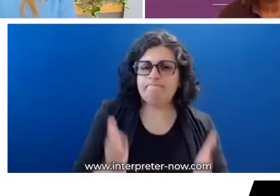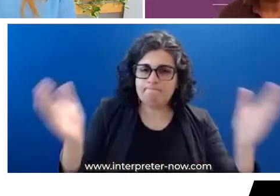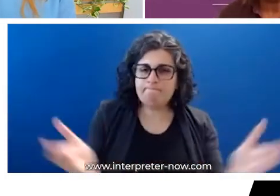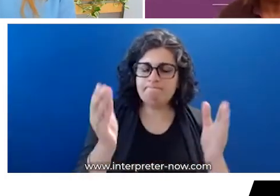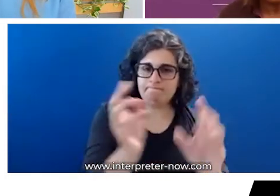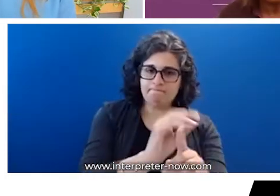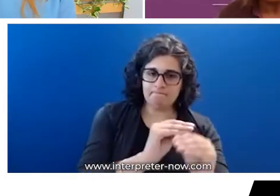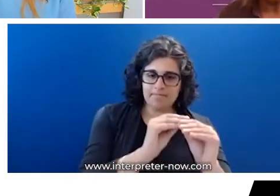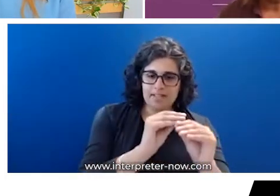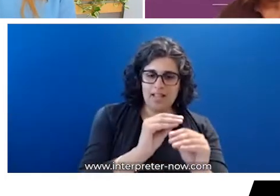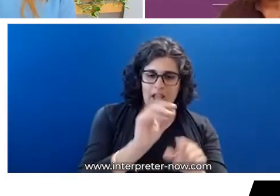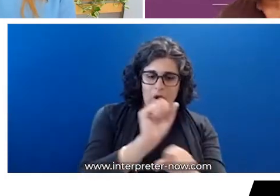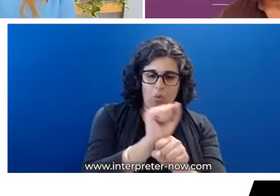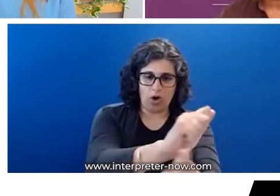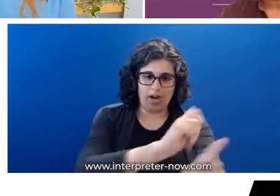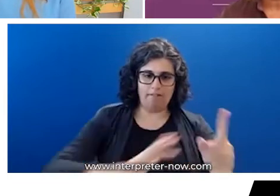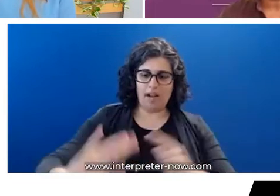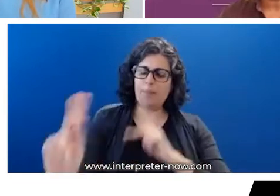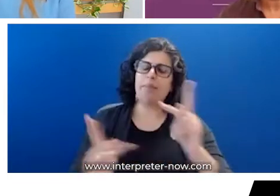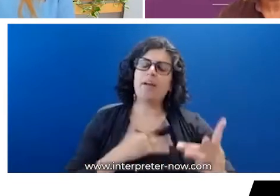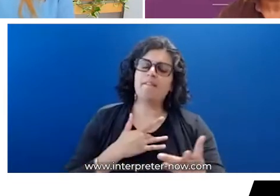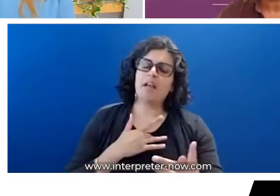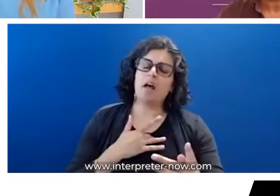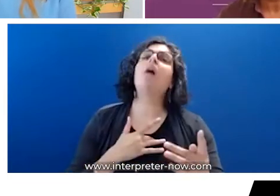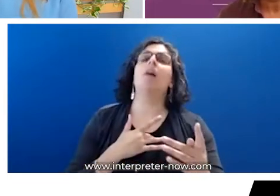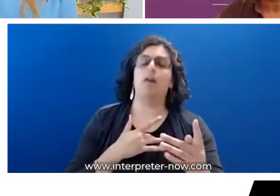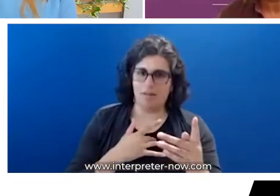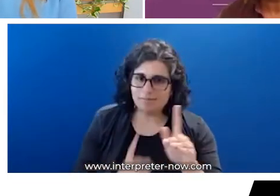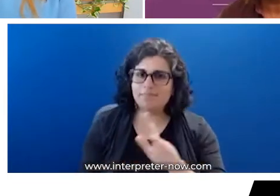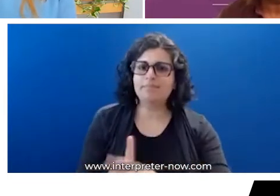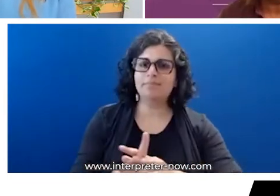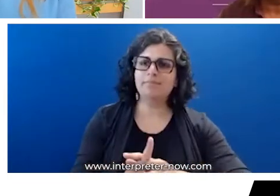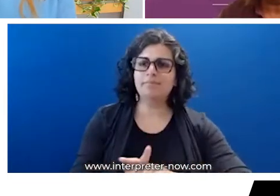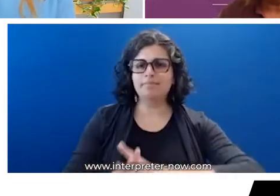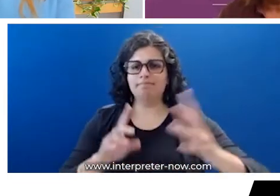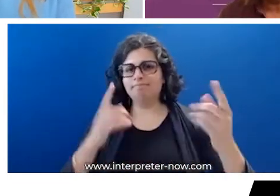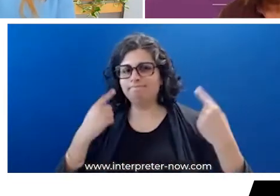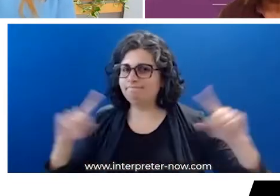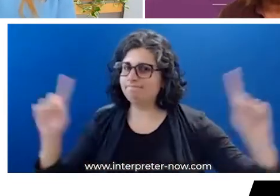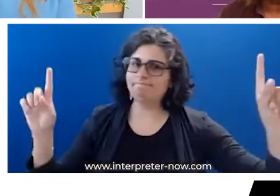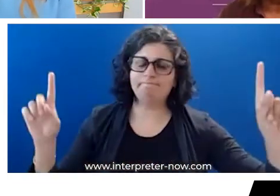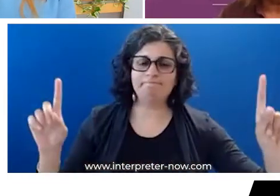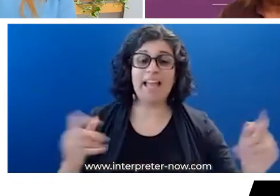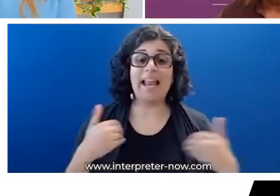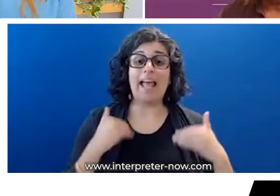up at their best and can have equitable opportunities provided to them to be able to prosper.